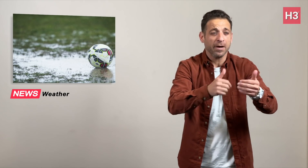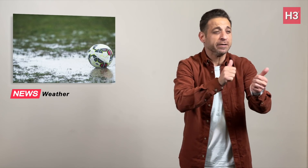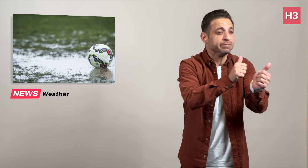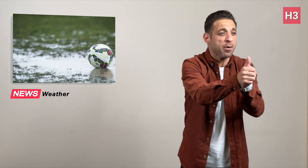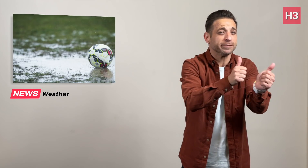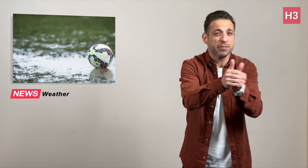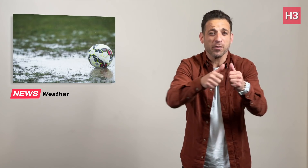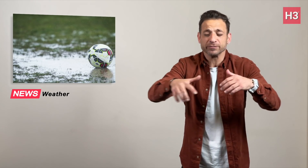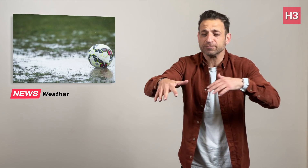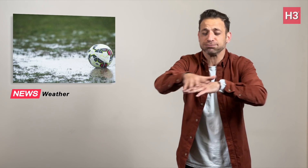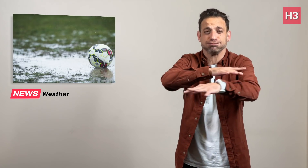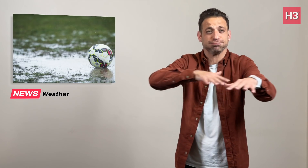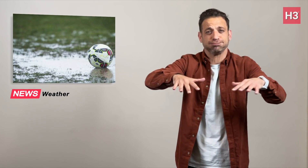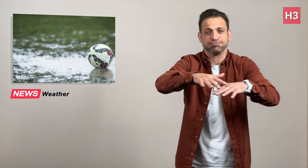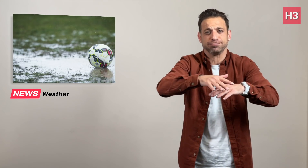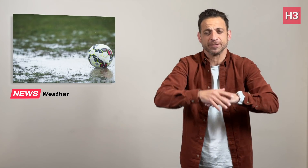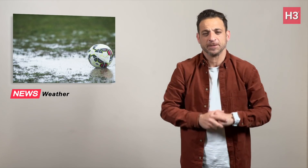on a heavily muddy field.